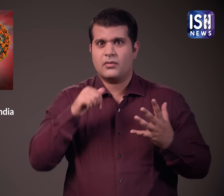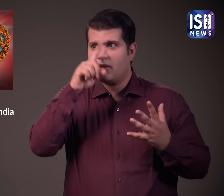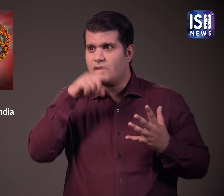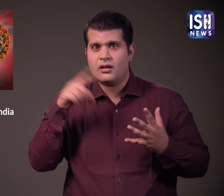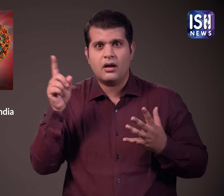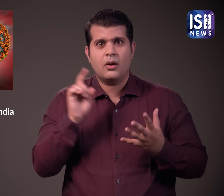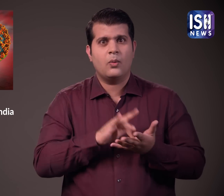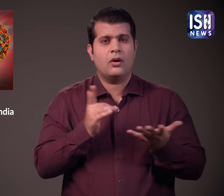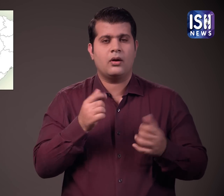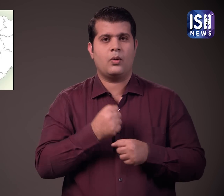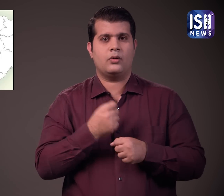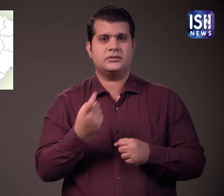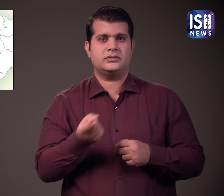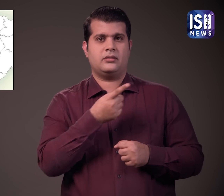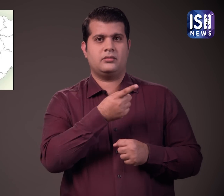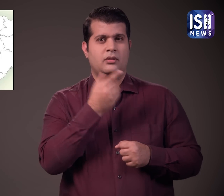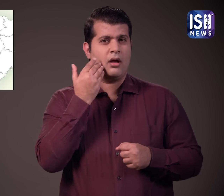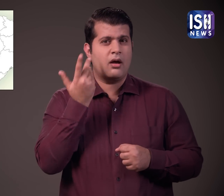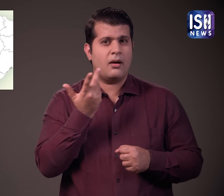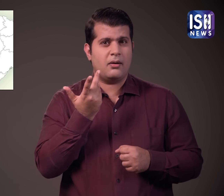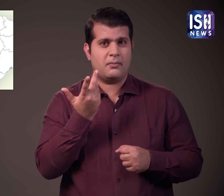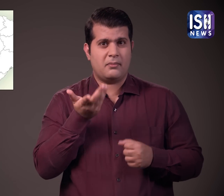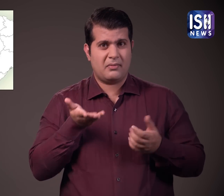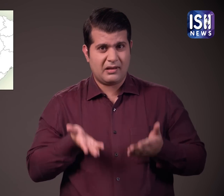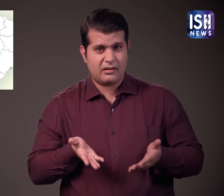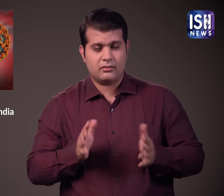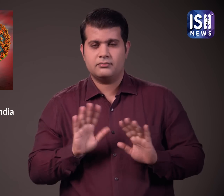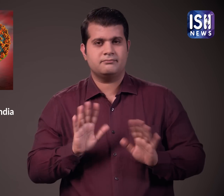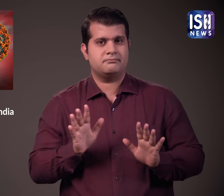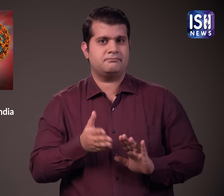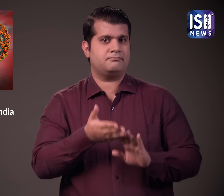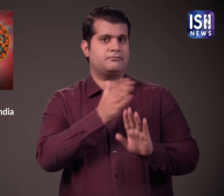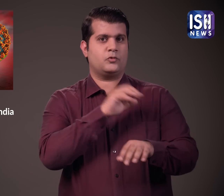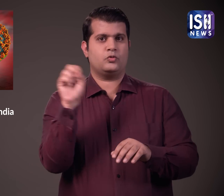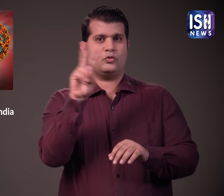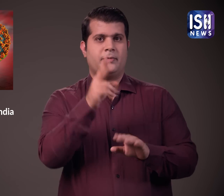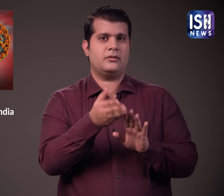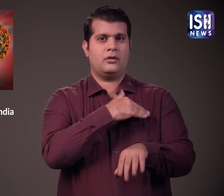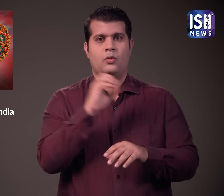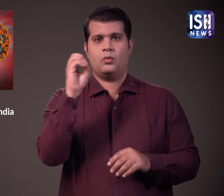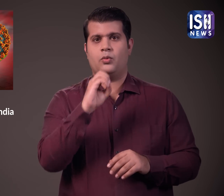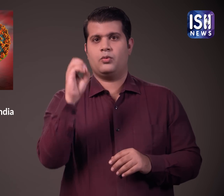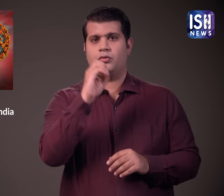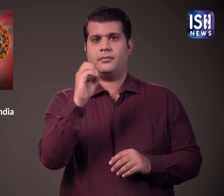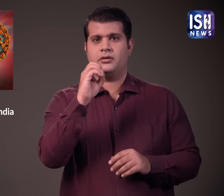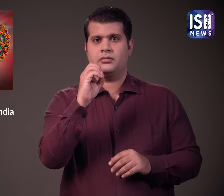BF.7 was detected 2 months back in October in Gujarat.